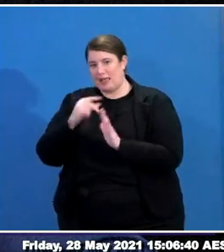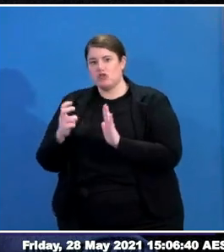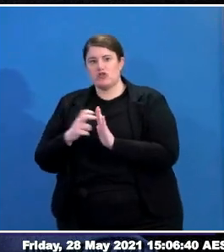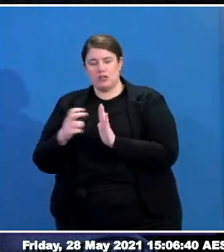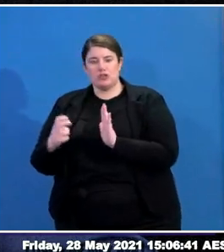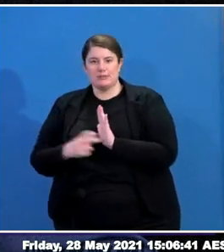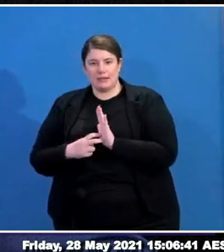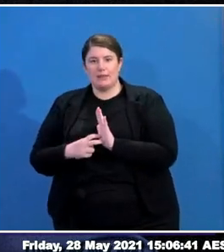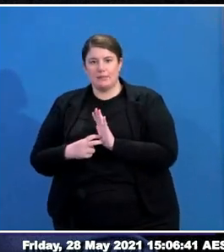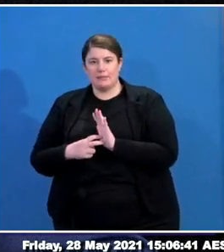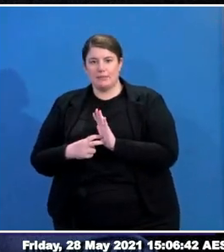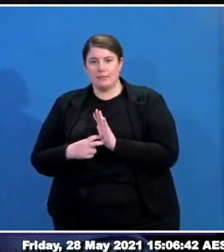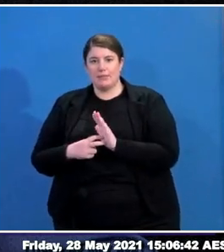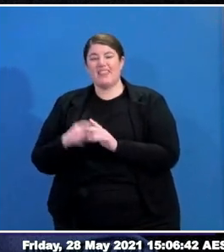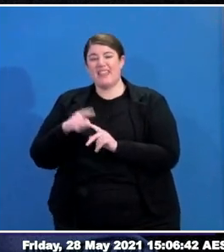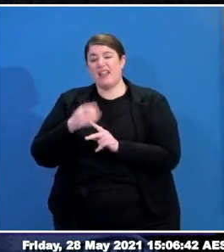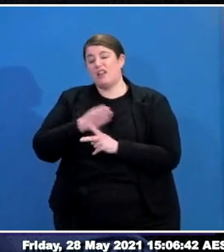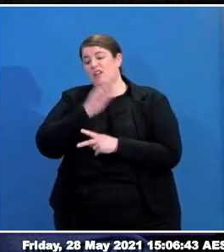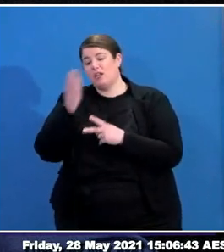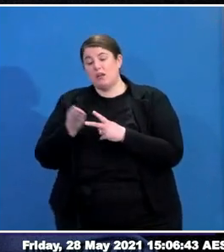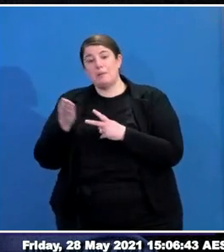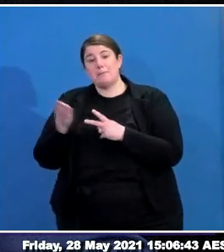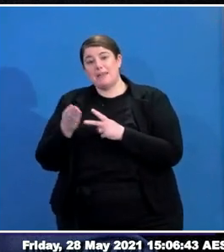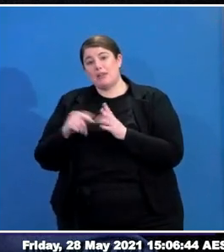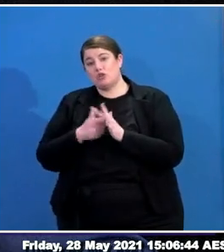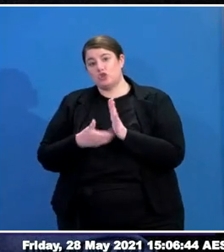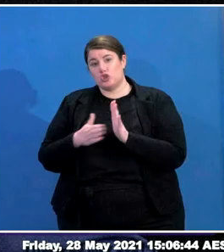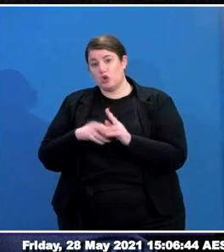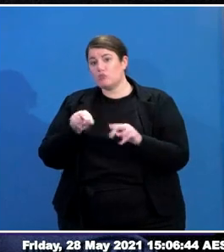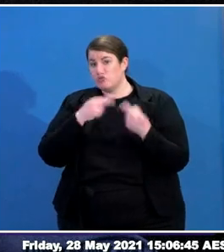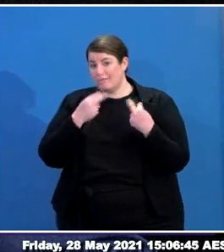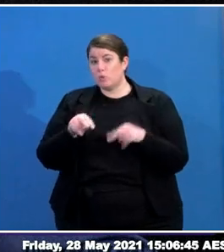And you would expect a mid-term review to look at the extent to which there